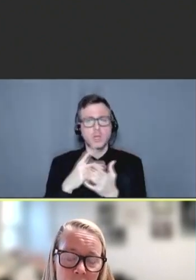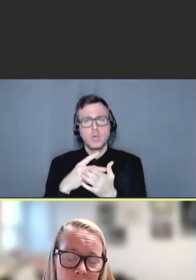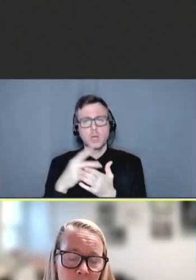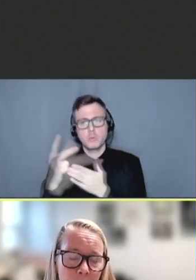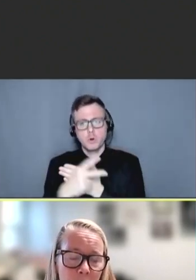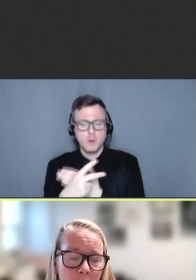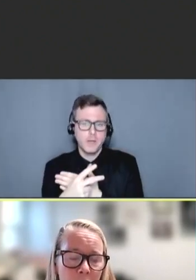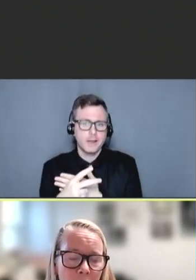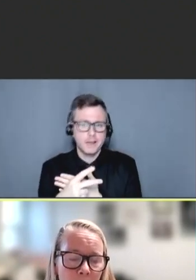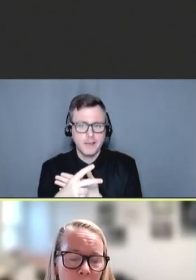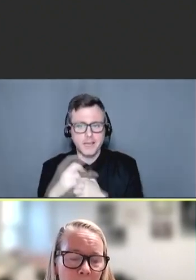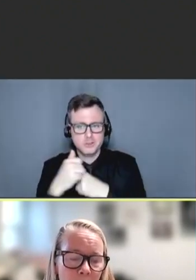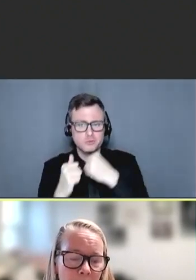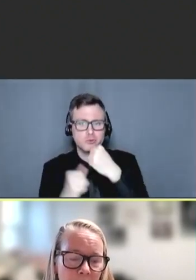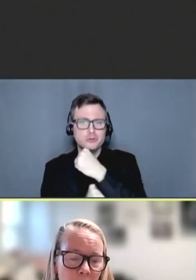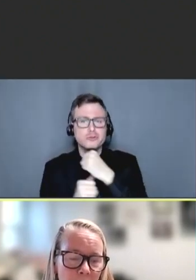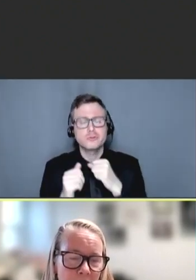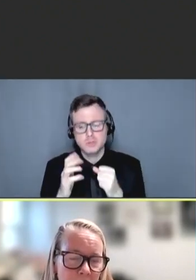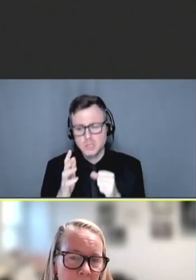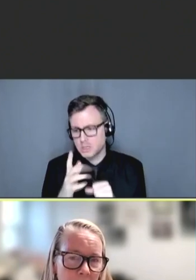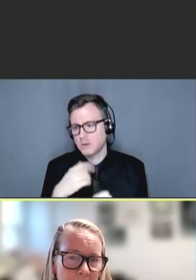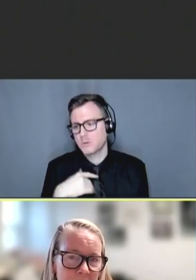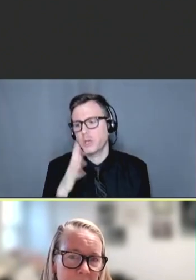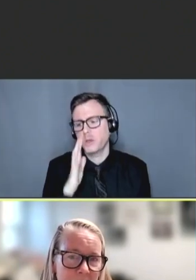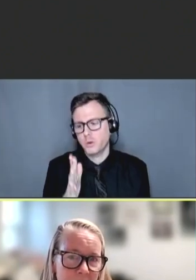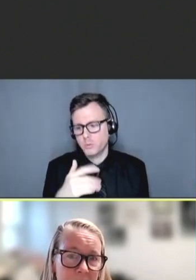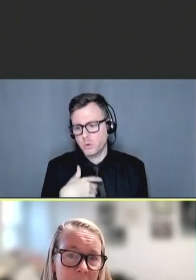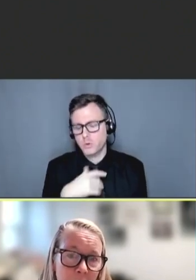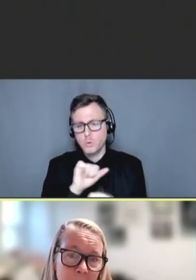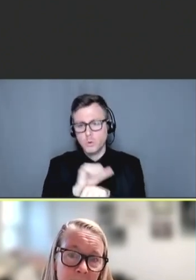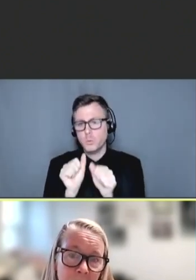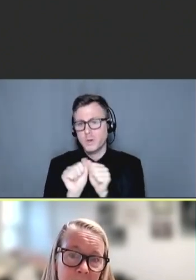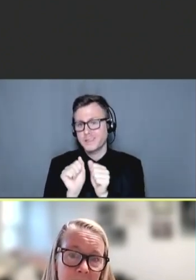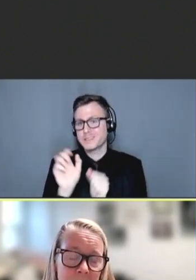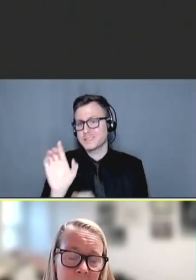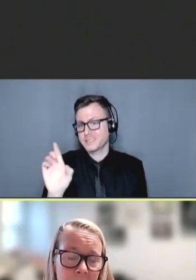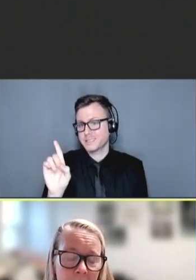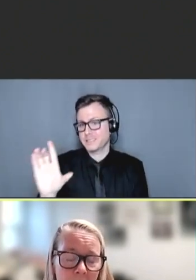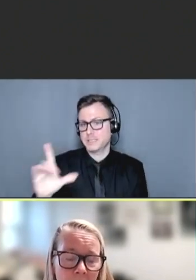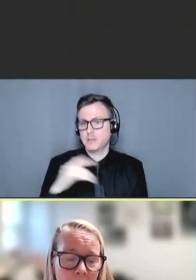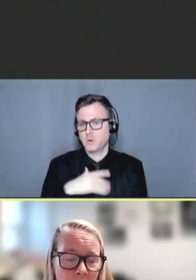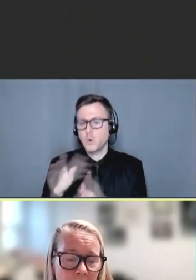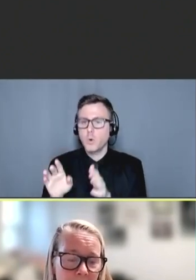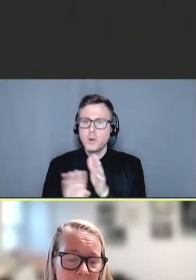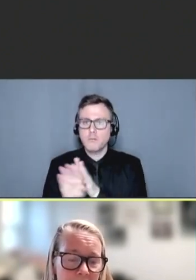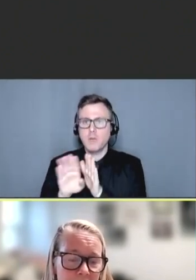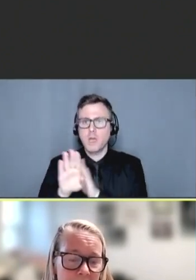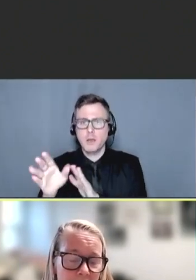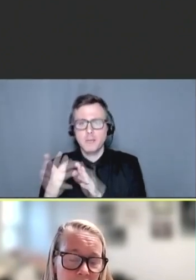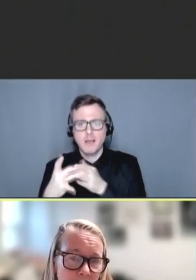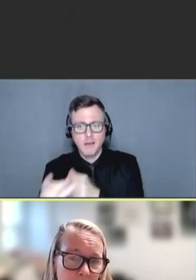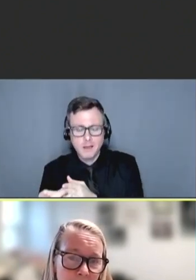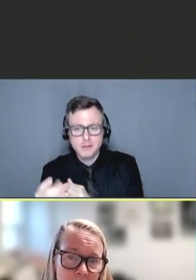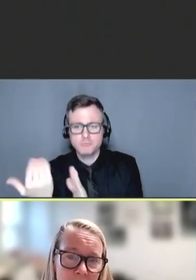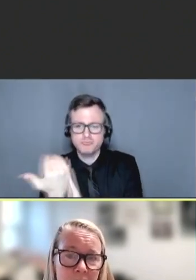So, we'll be working with CDC and developing guidance and recommendations and sharing resources